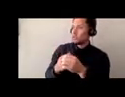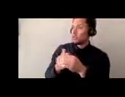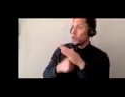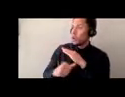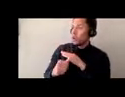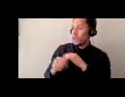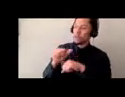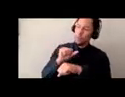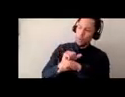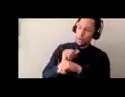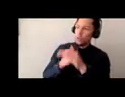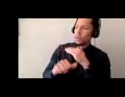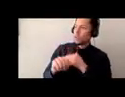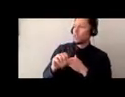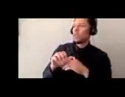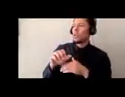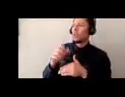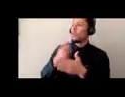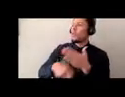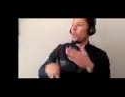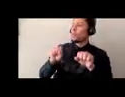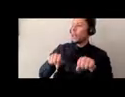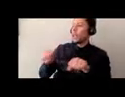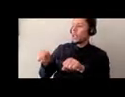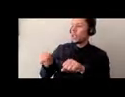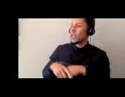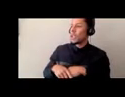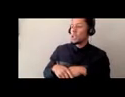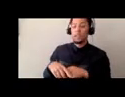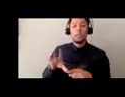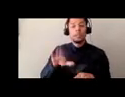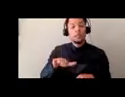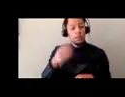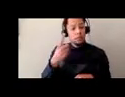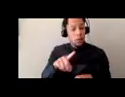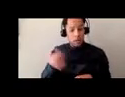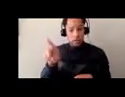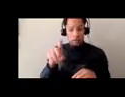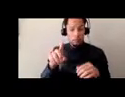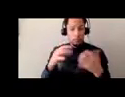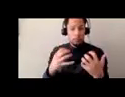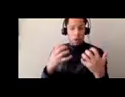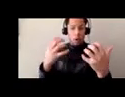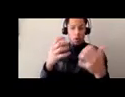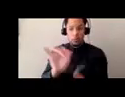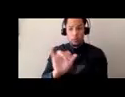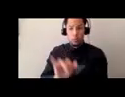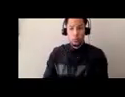And this is for anyone in the chat as well.